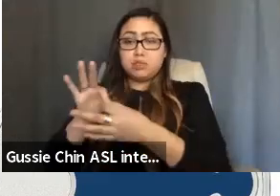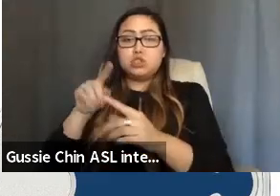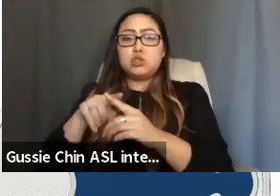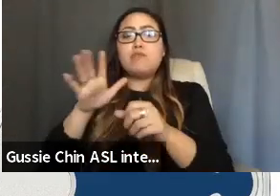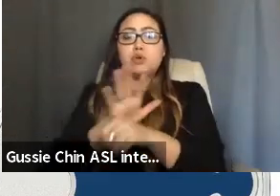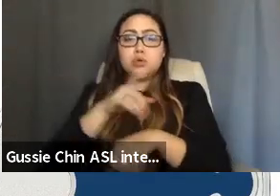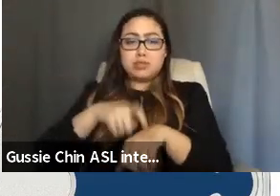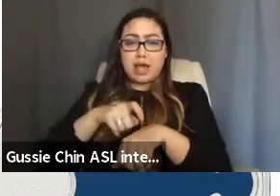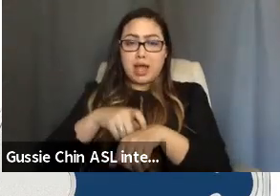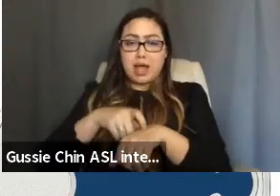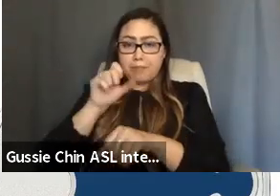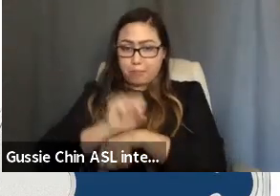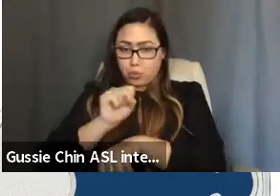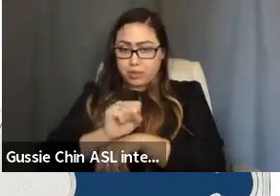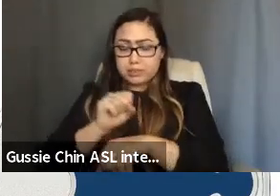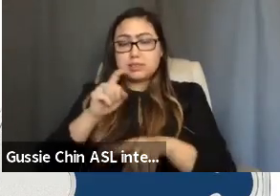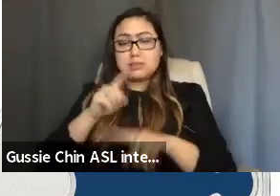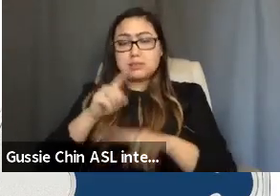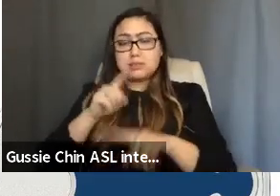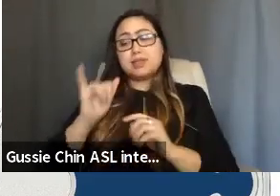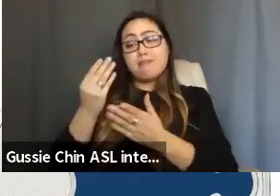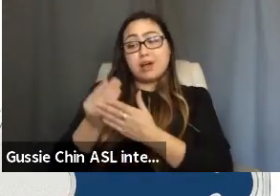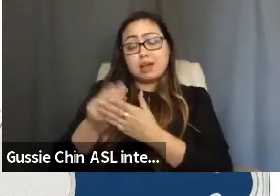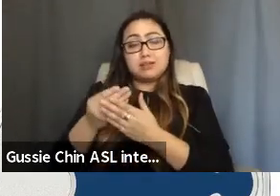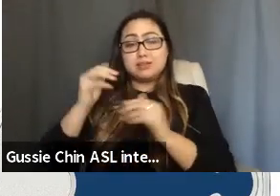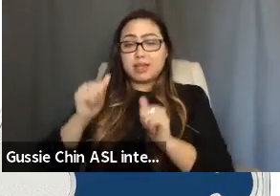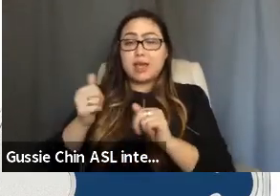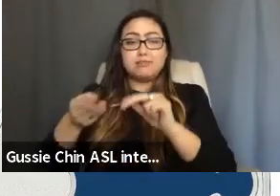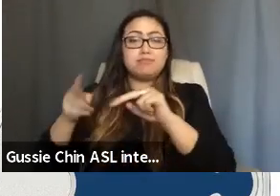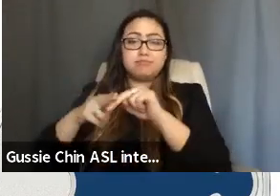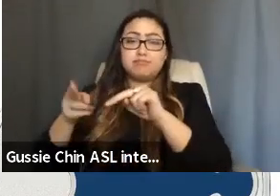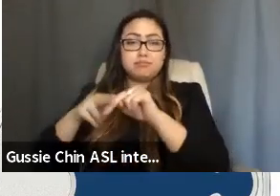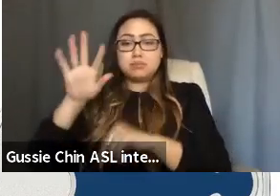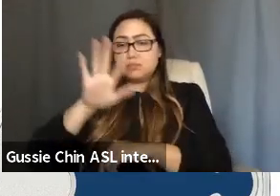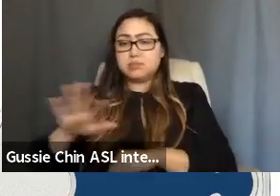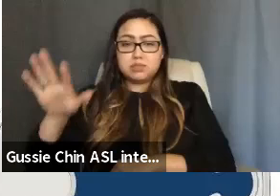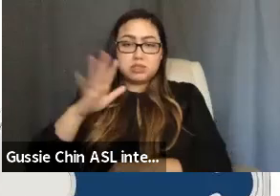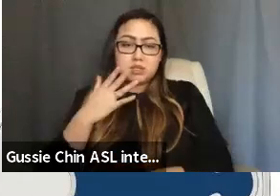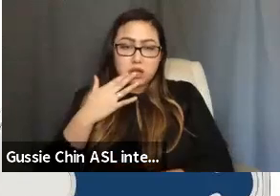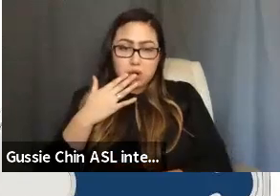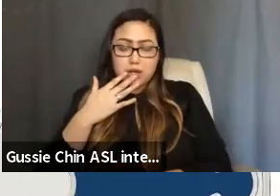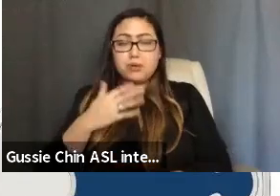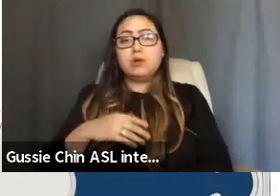if funds are able to build capacity across all of Colorado. So, no, we did not have to go back